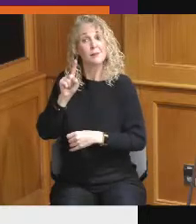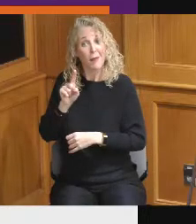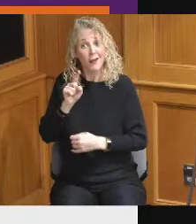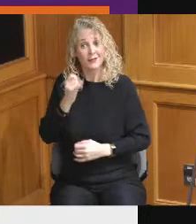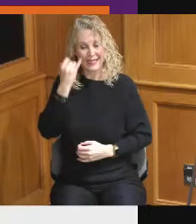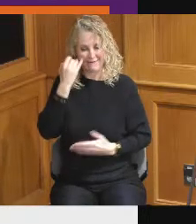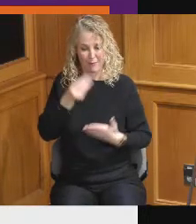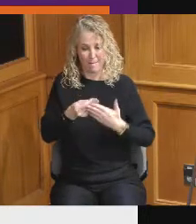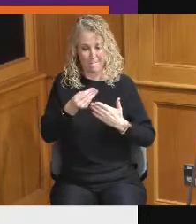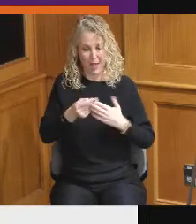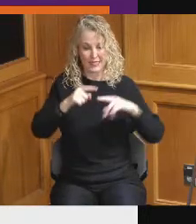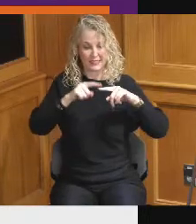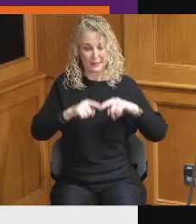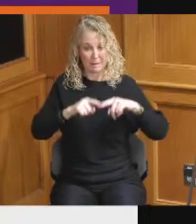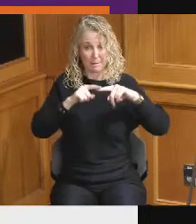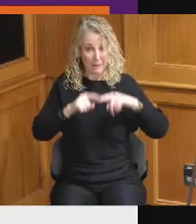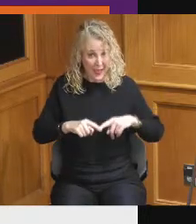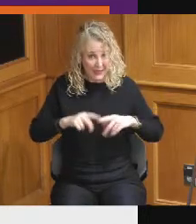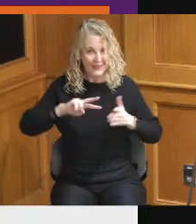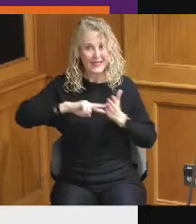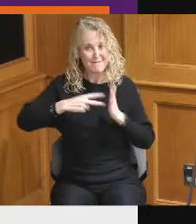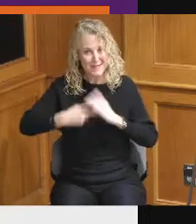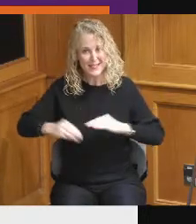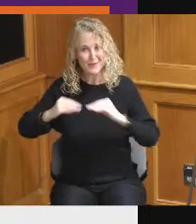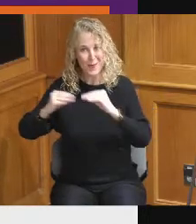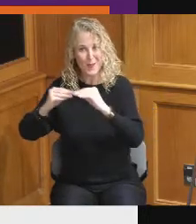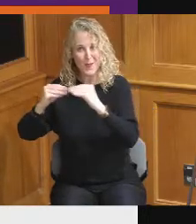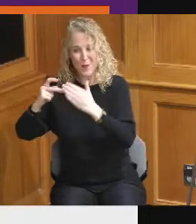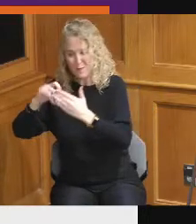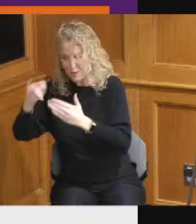you just have to commit to over years when you do commit to it over years you can see a lot of